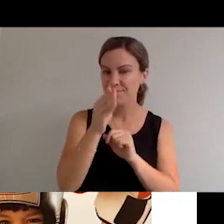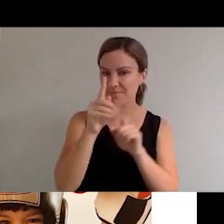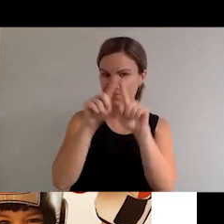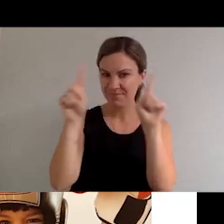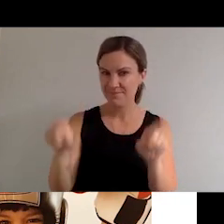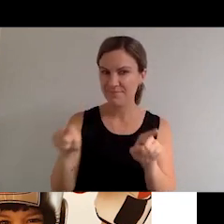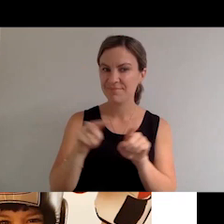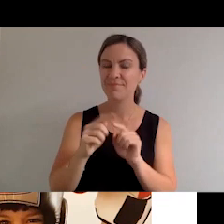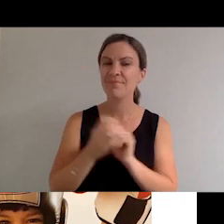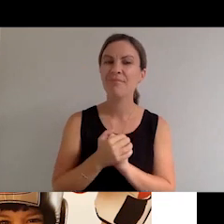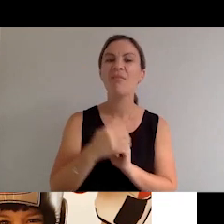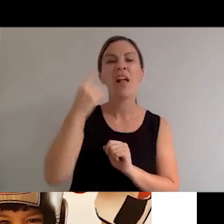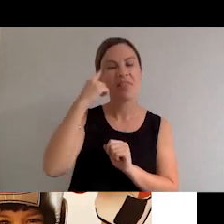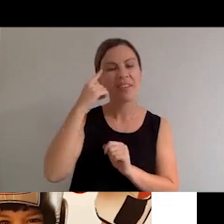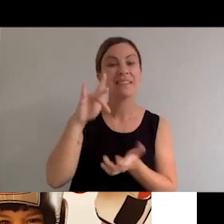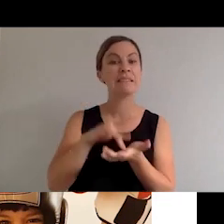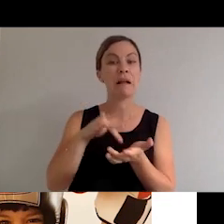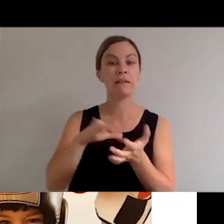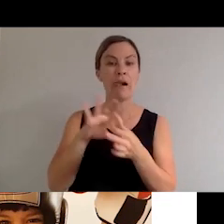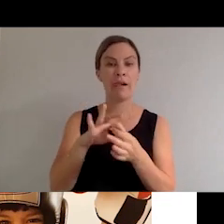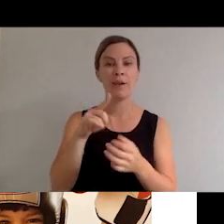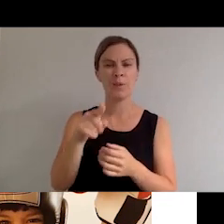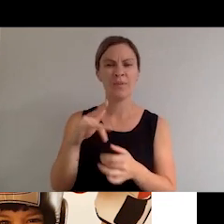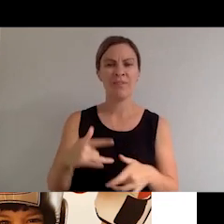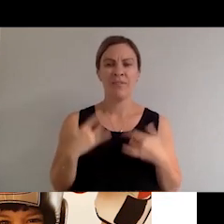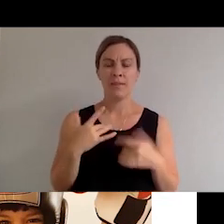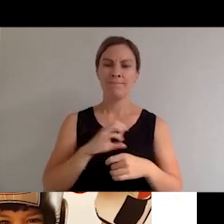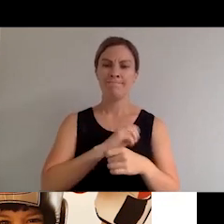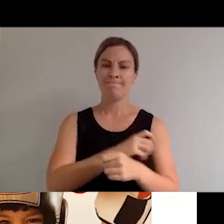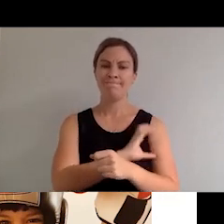Centrelink, you need to take a little bit of her with you. The ATO